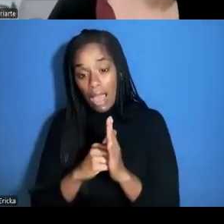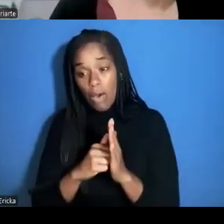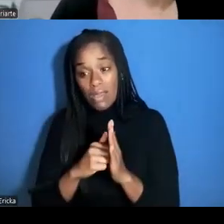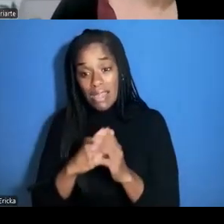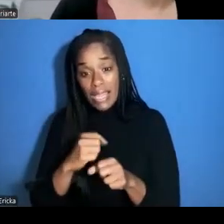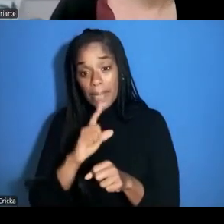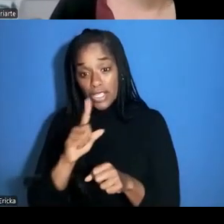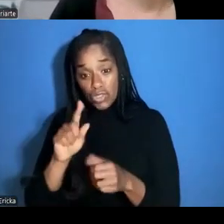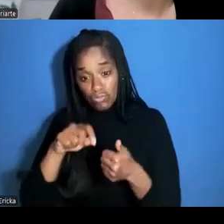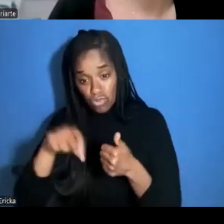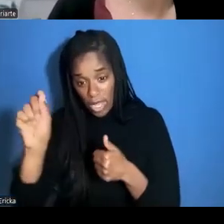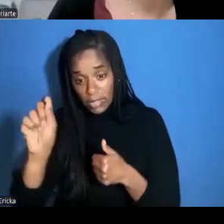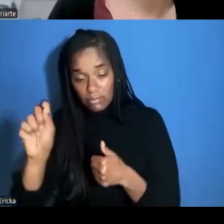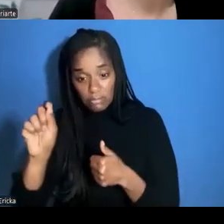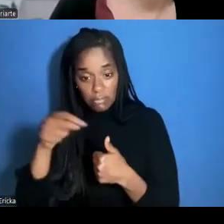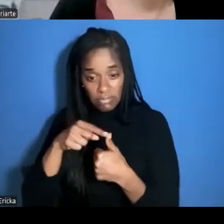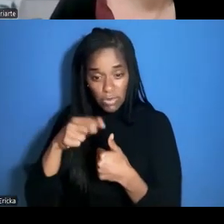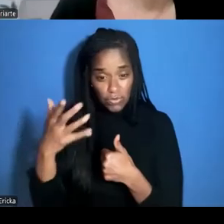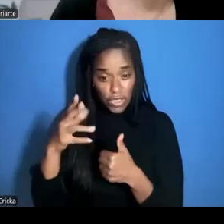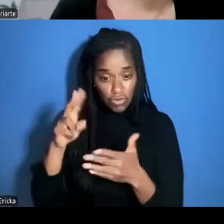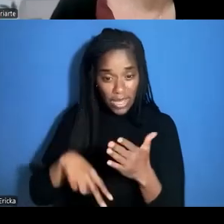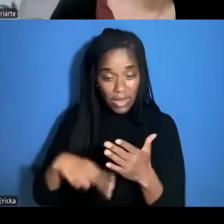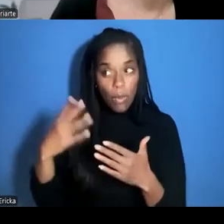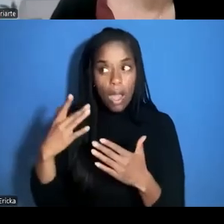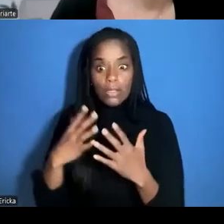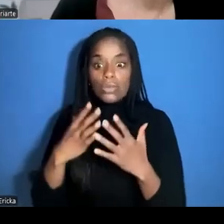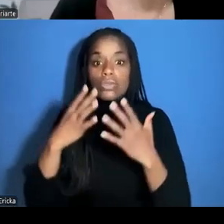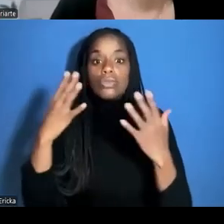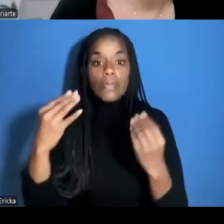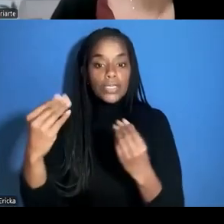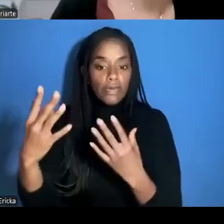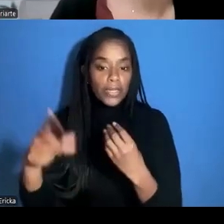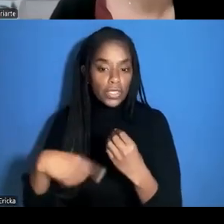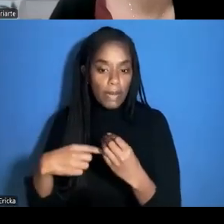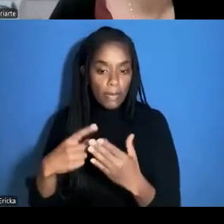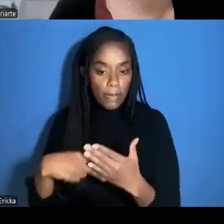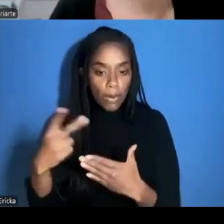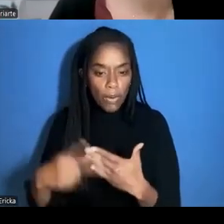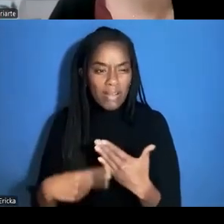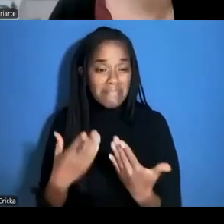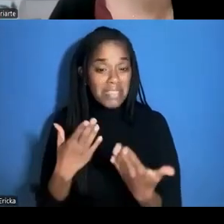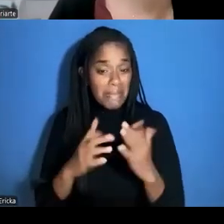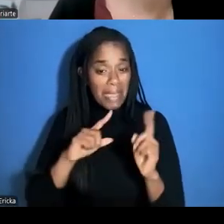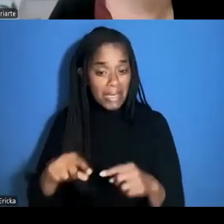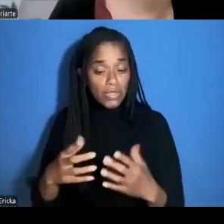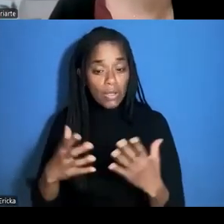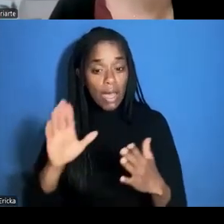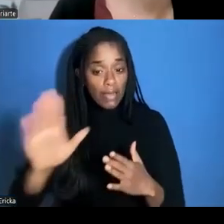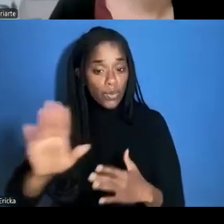because it has so much information about the program. And will probably, answer a lot of questions that you have about the program.